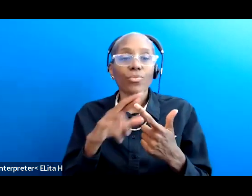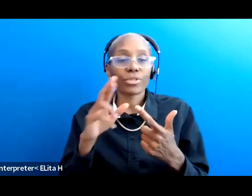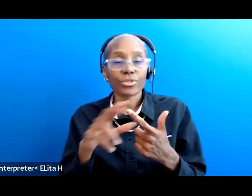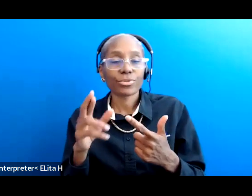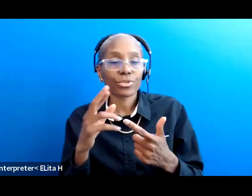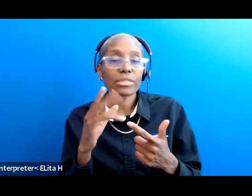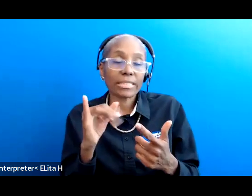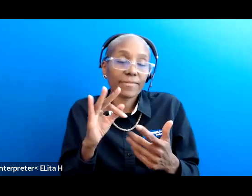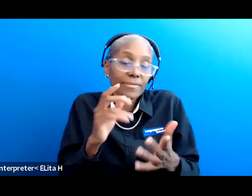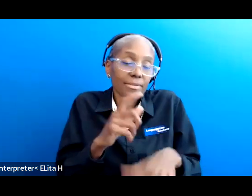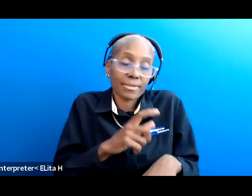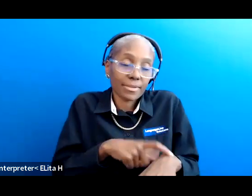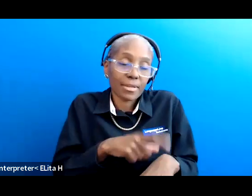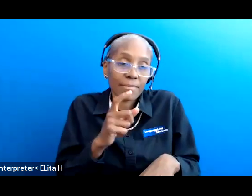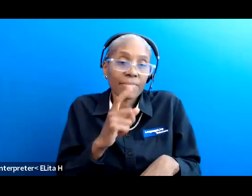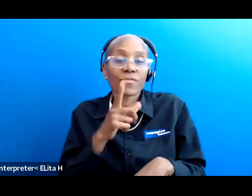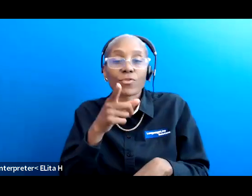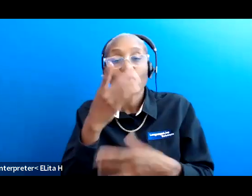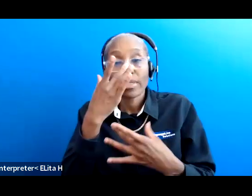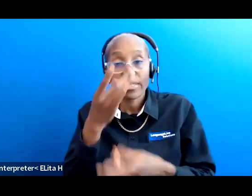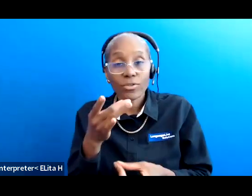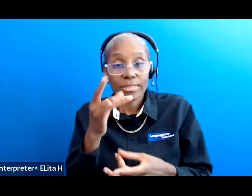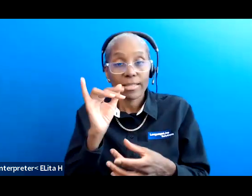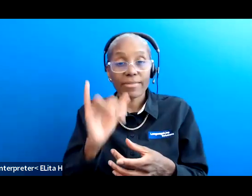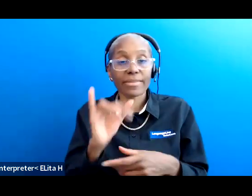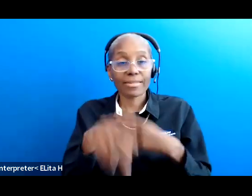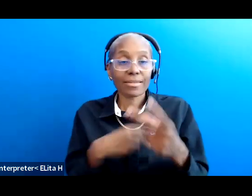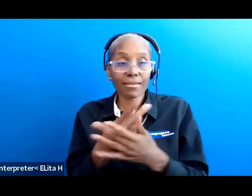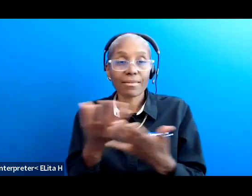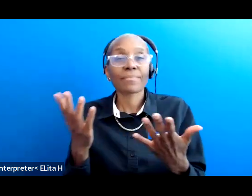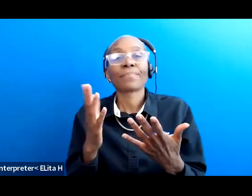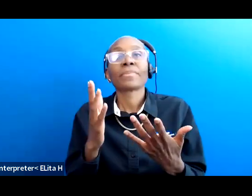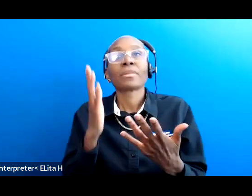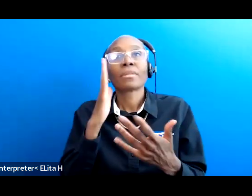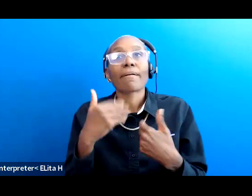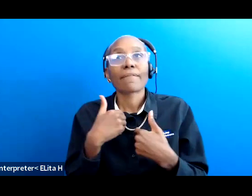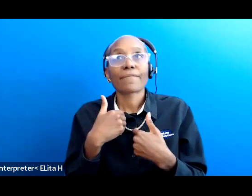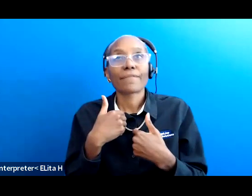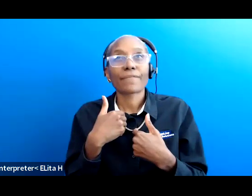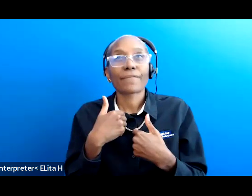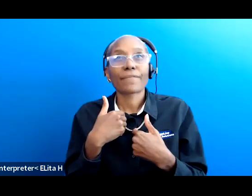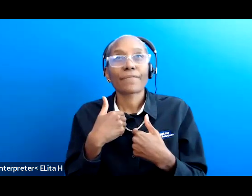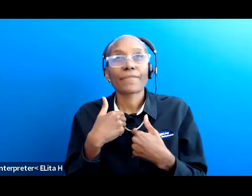really to be interested in this sort of thing because there are treatments that are being done.